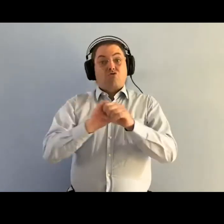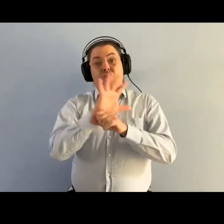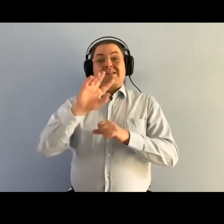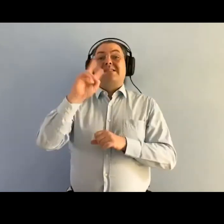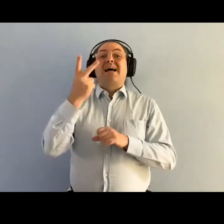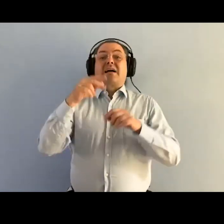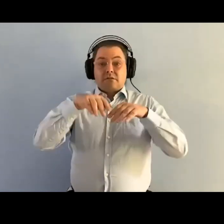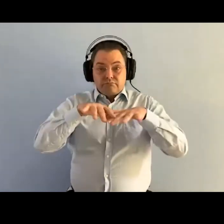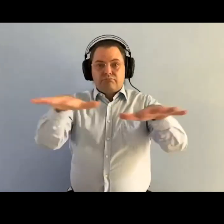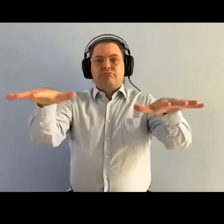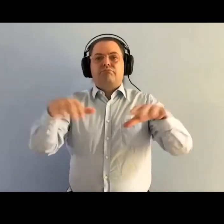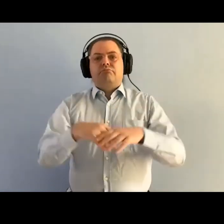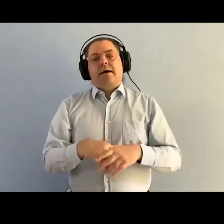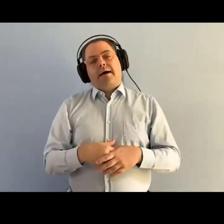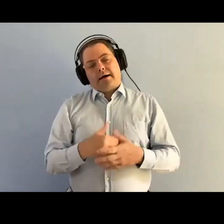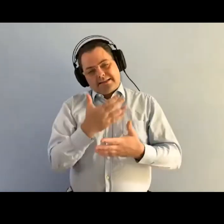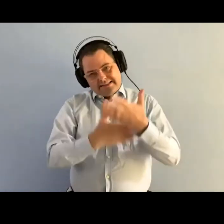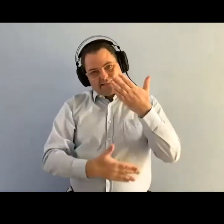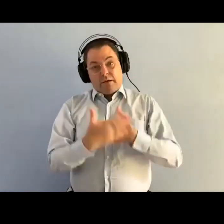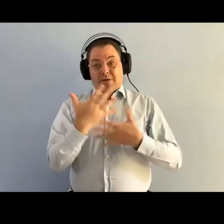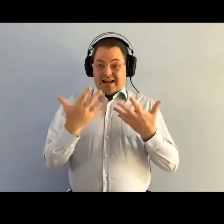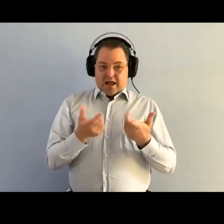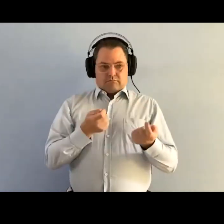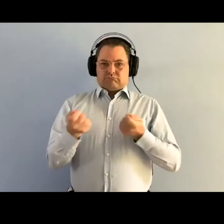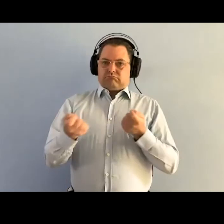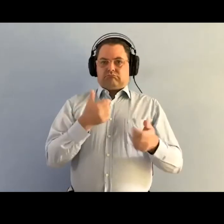important. Before I end due to the second